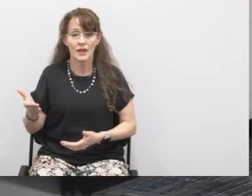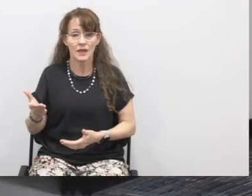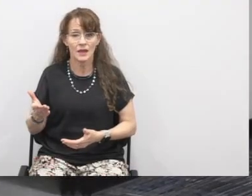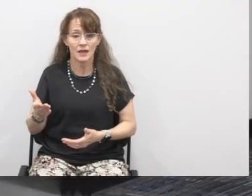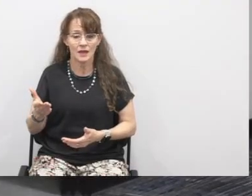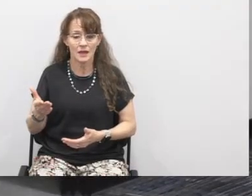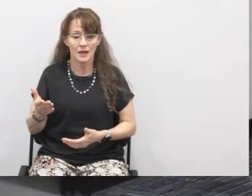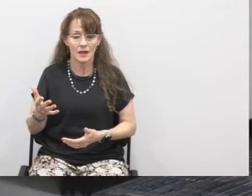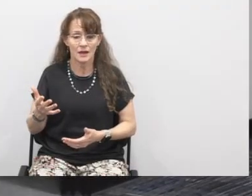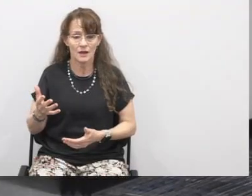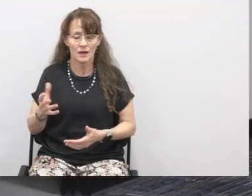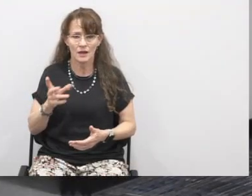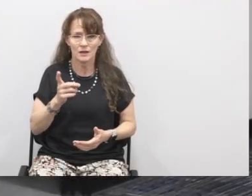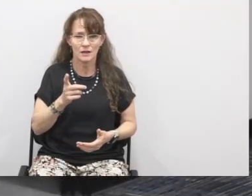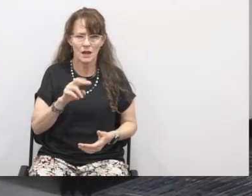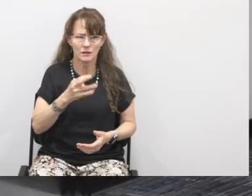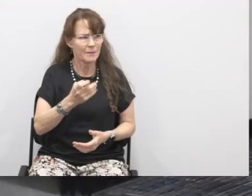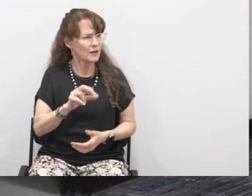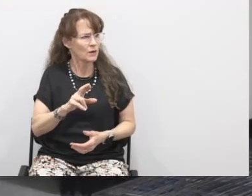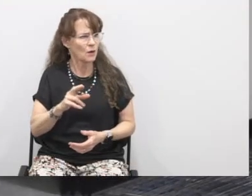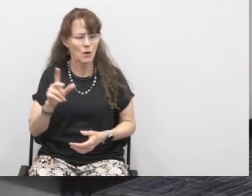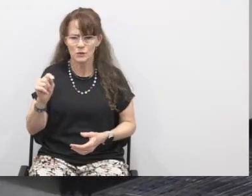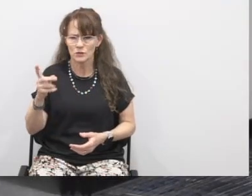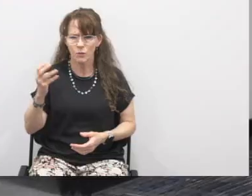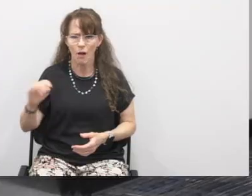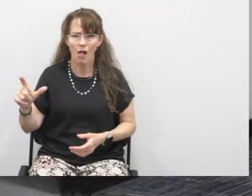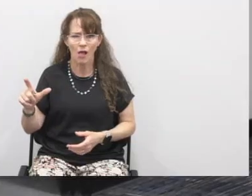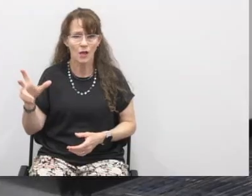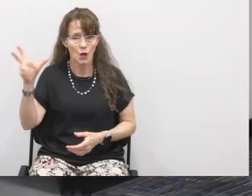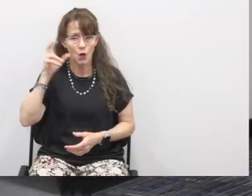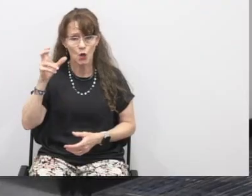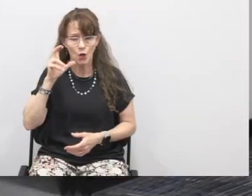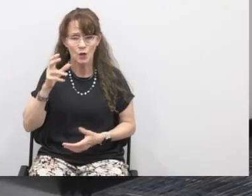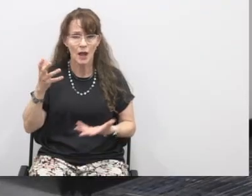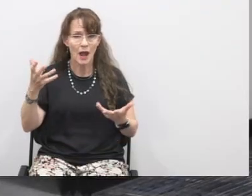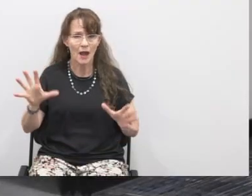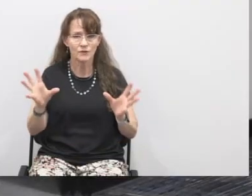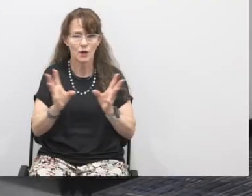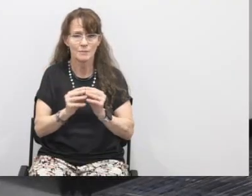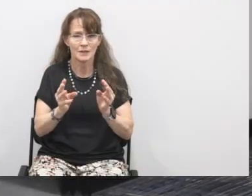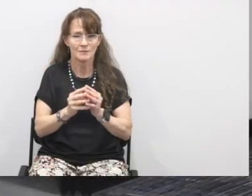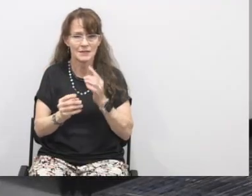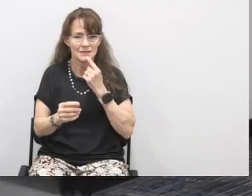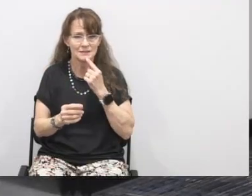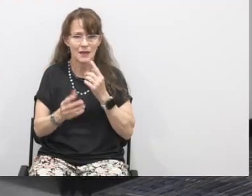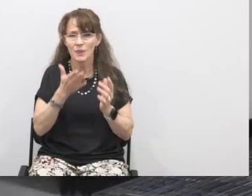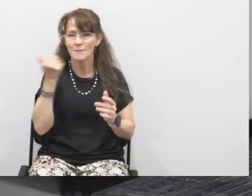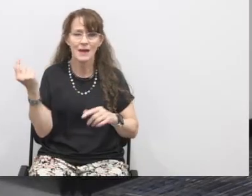I think either Dr. Baker or Dr. Twal heard this. He said that after our meeting, he said it was the best day ever.